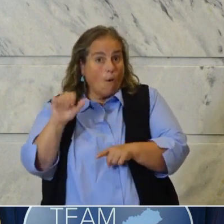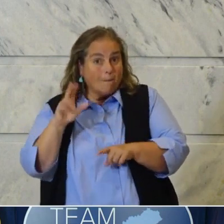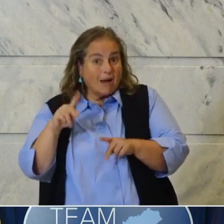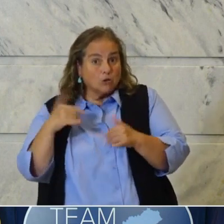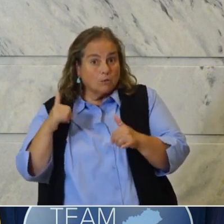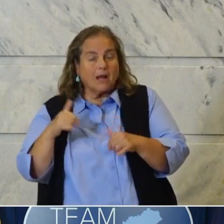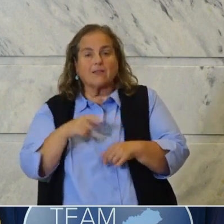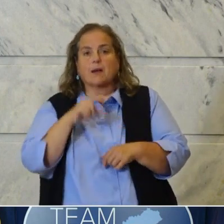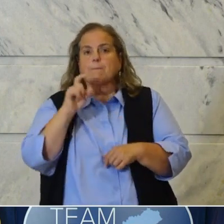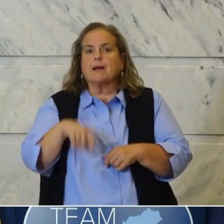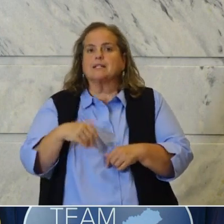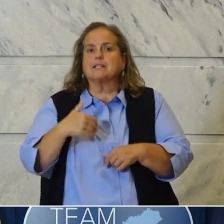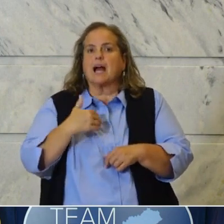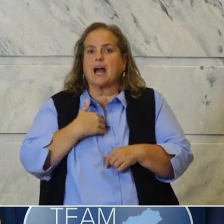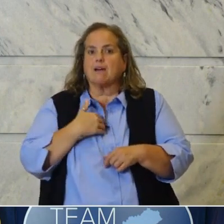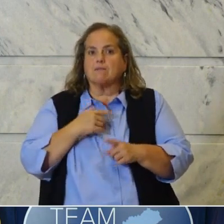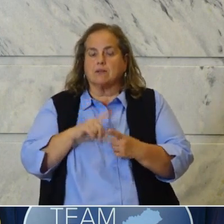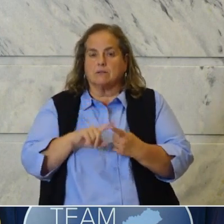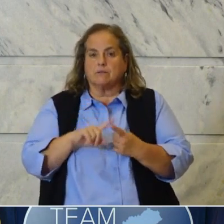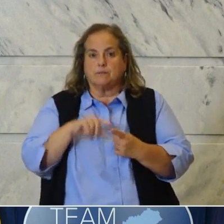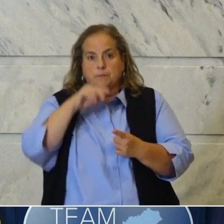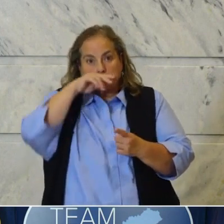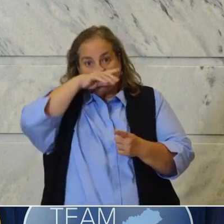gonna have to have troponin tests. Is there blood tests to see if your heart